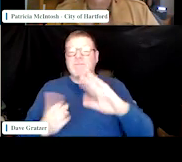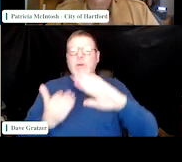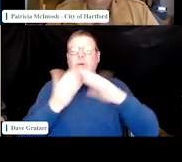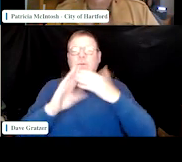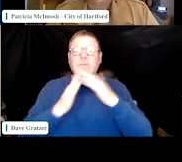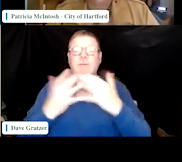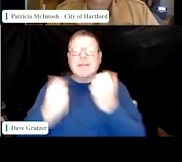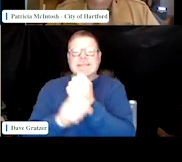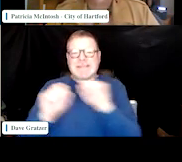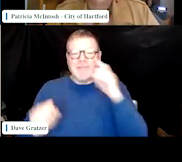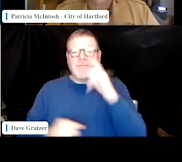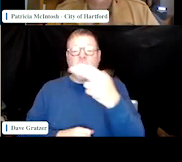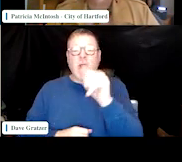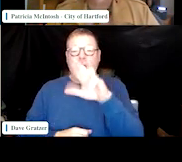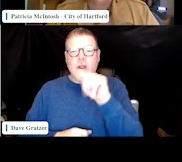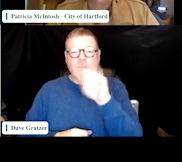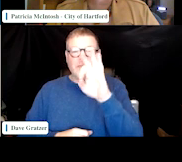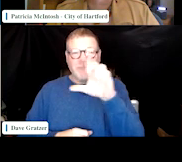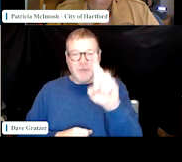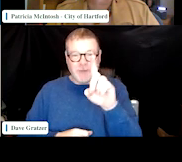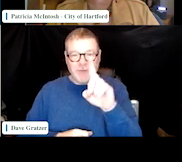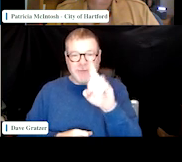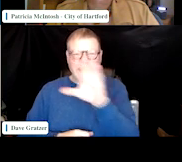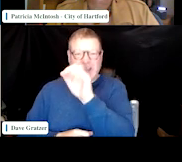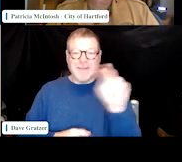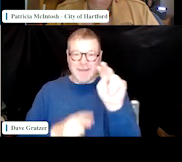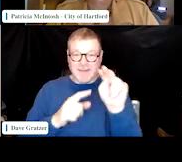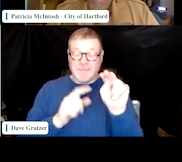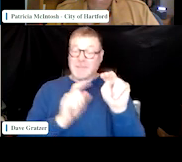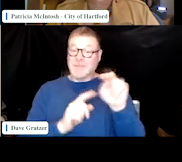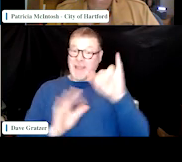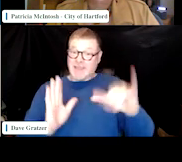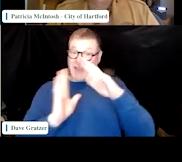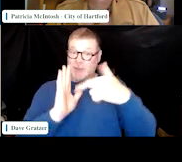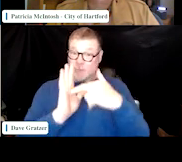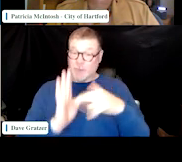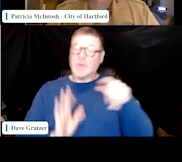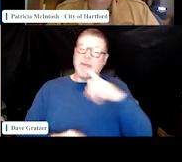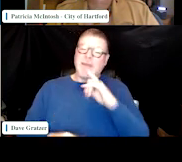for the City of Hartford, Connecticut. In this capacity, she is responsible for leading projects